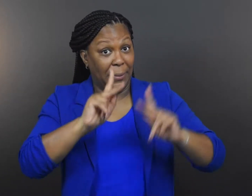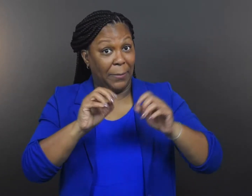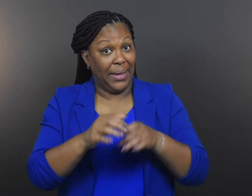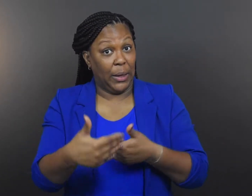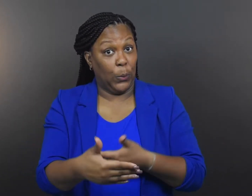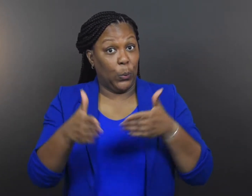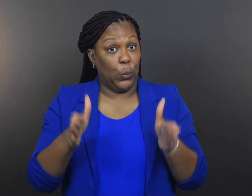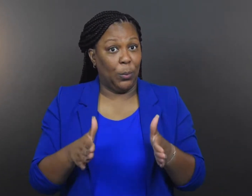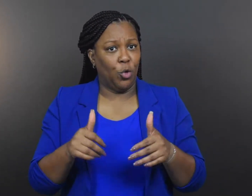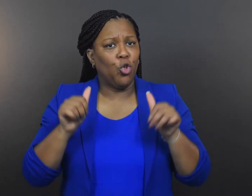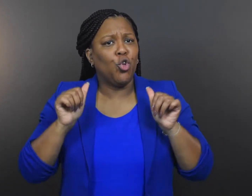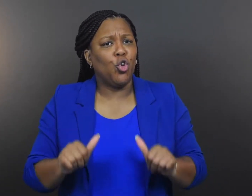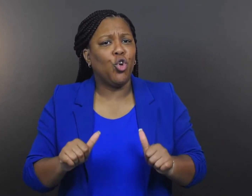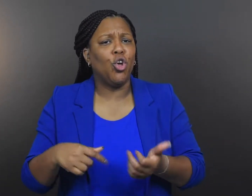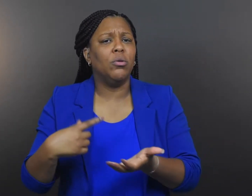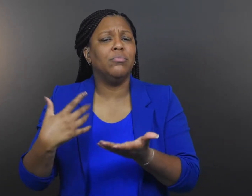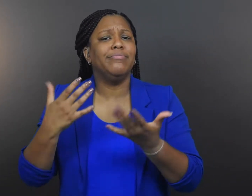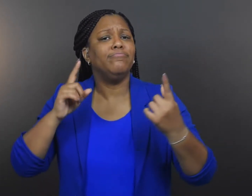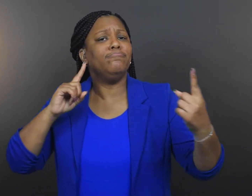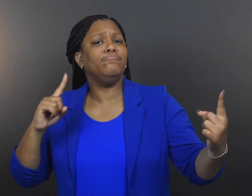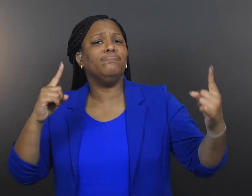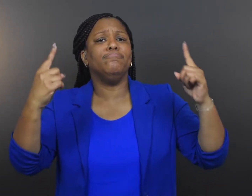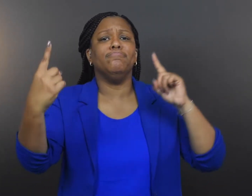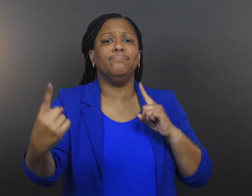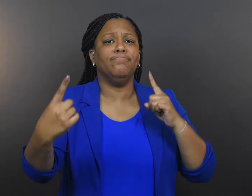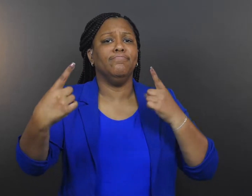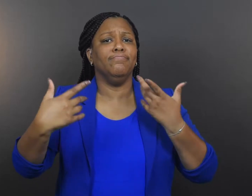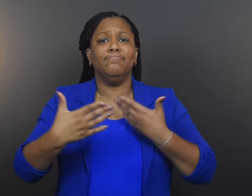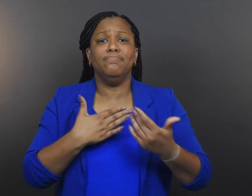“With three people in the room, we could still socially distance,